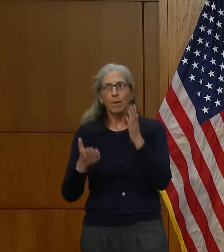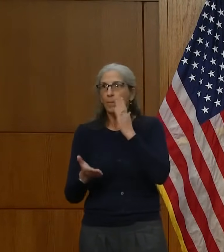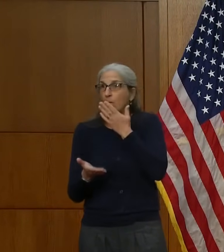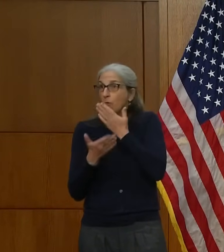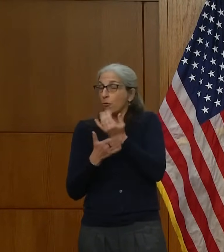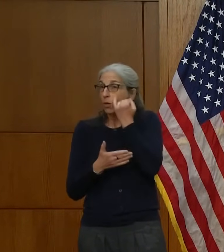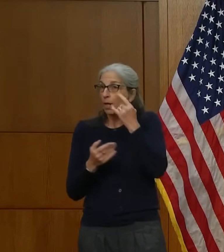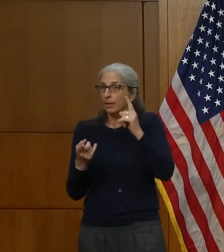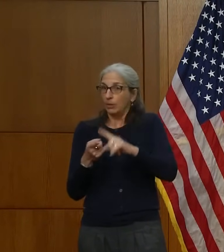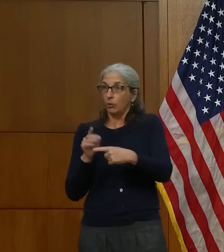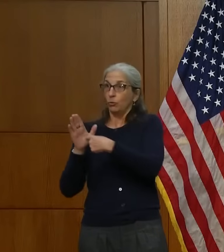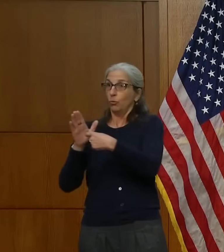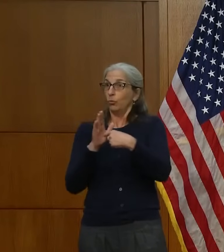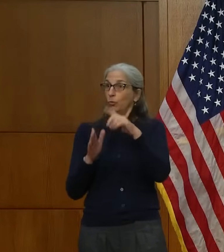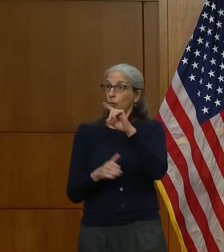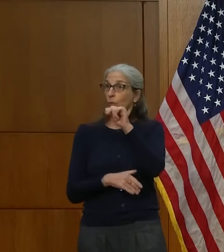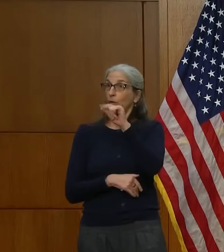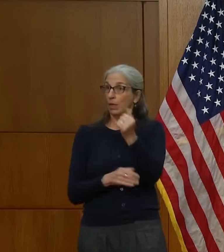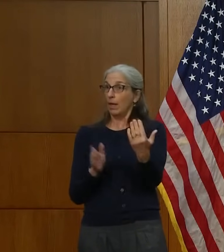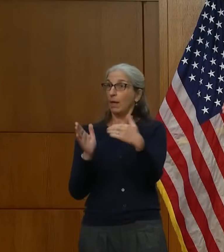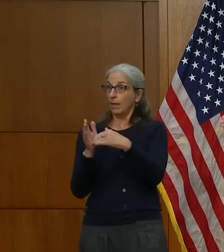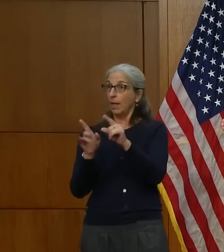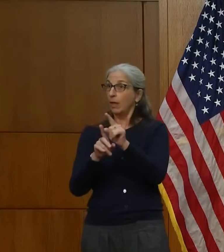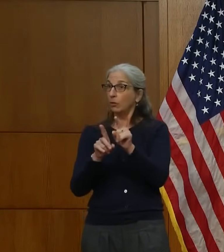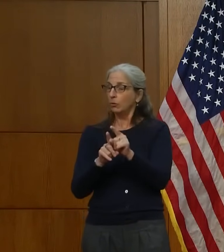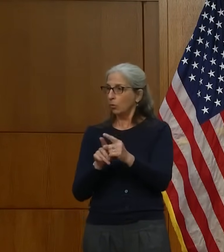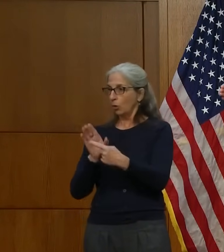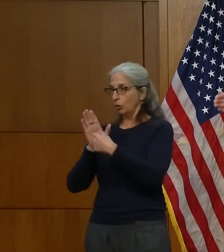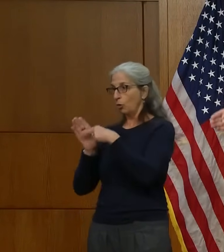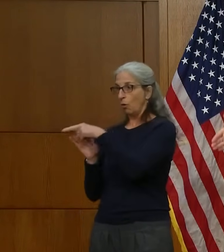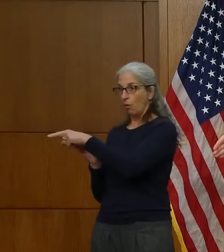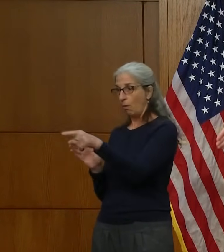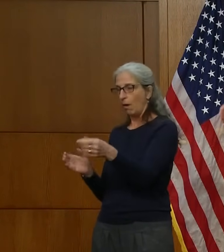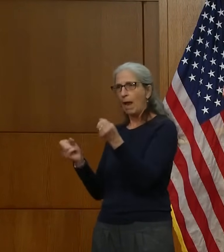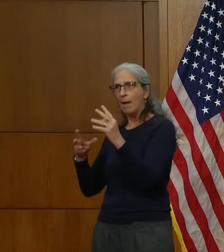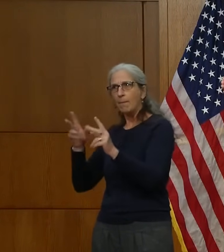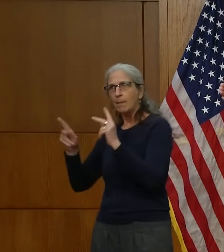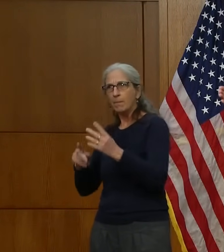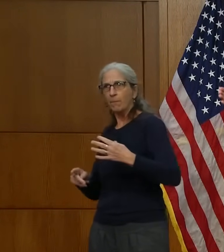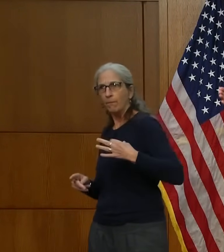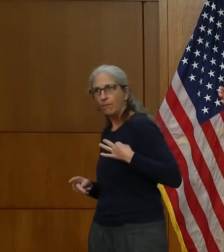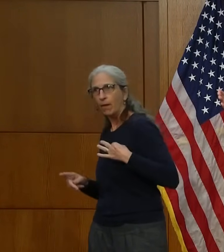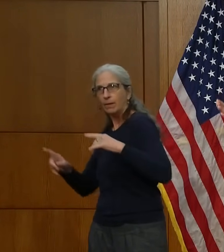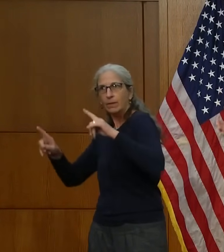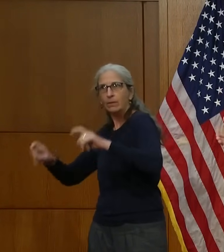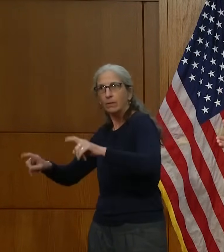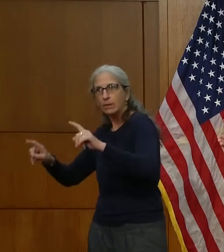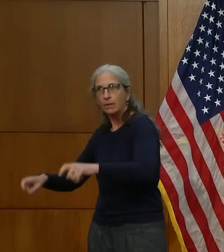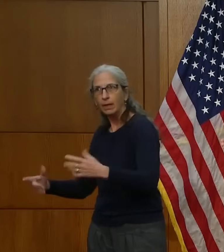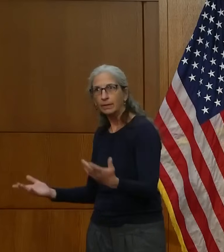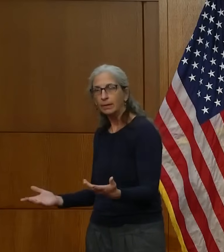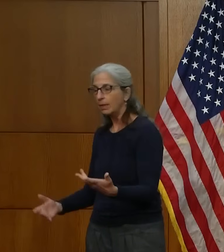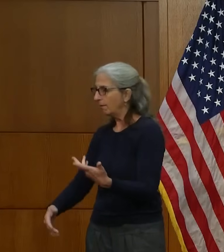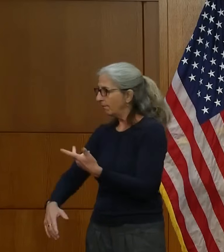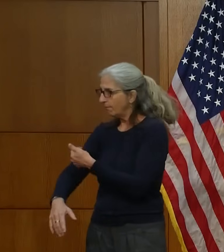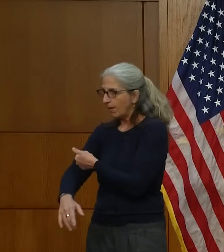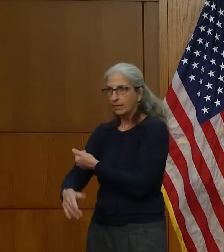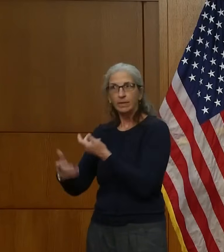VACCINE NATION AND DOING WELL AND ALSO MIGHT BE HELPFUL TO REVIEW SOME OF THE DATA AND